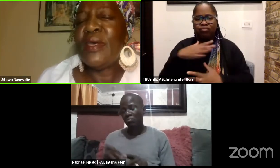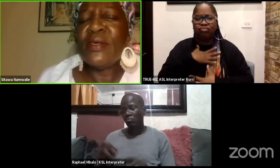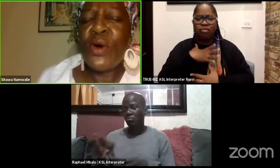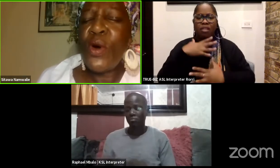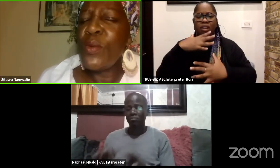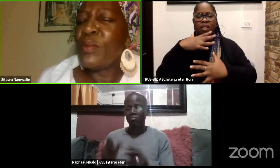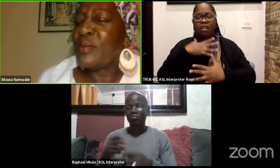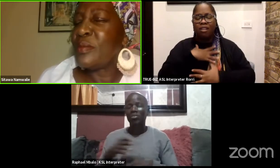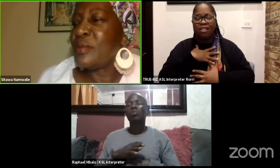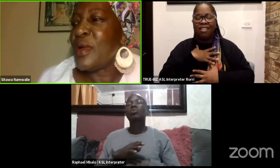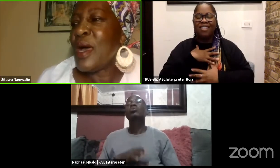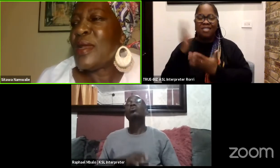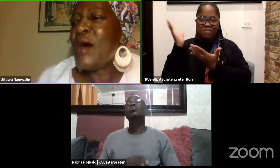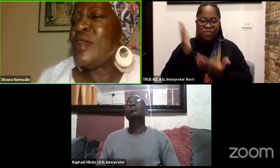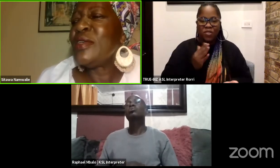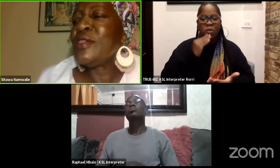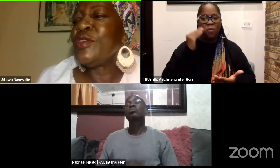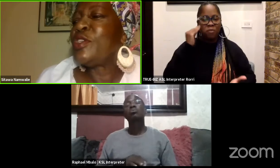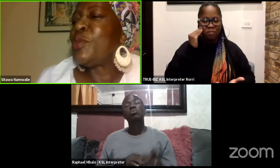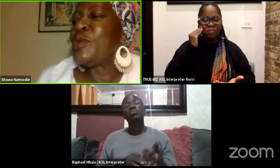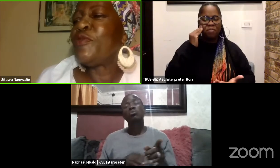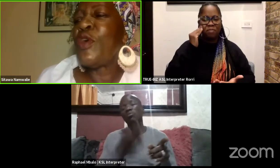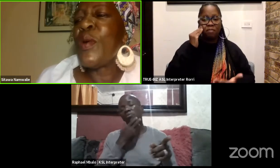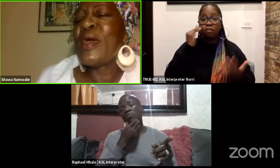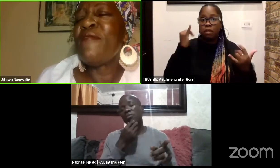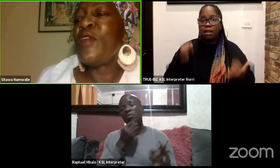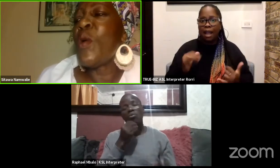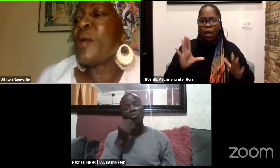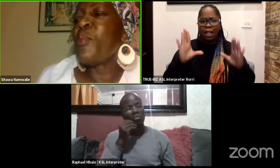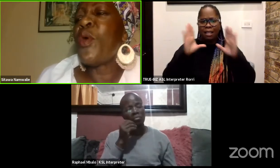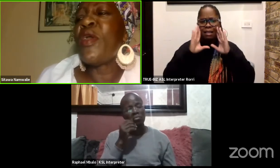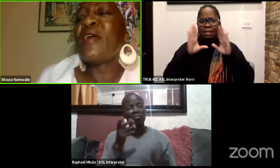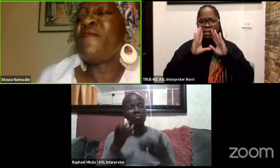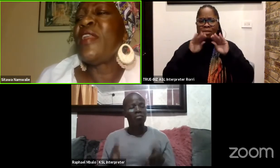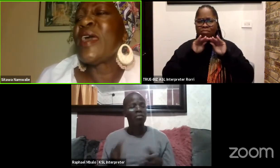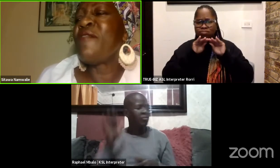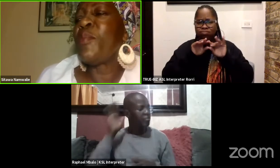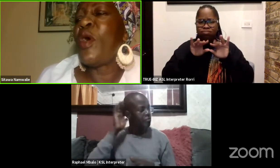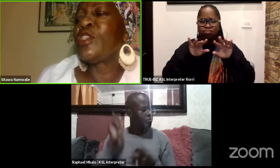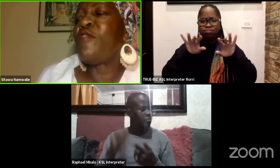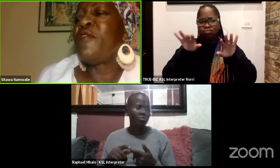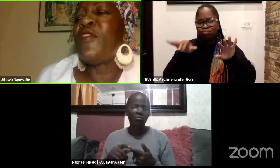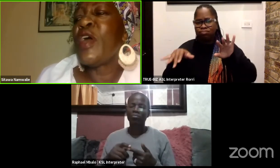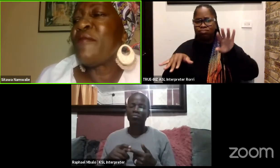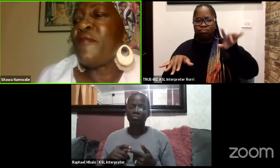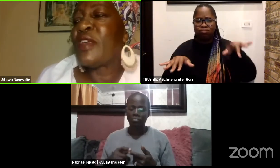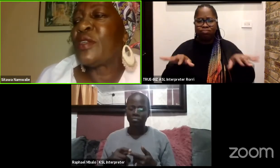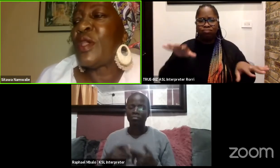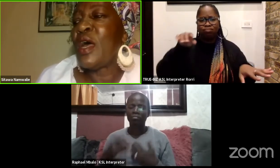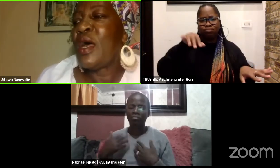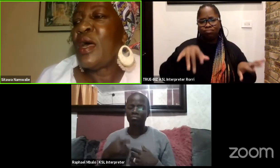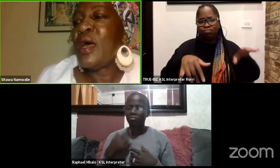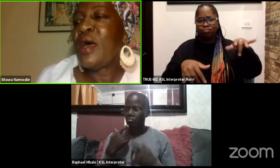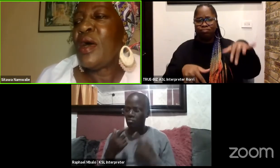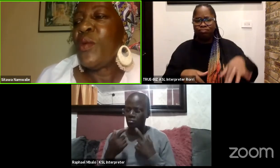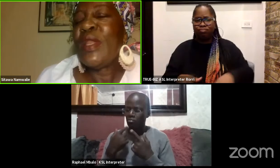He is home. Now listen to the tributes flowing, flowing, pouring, filling every pot, overflowing every vessel.